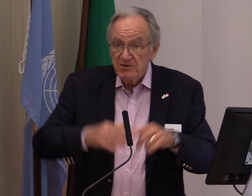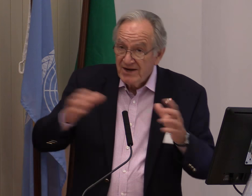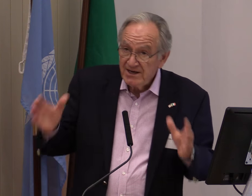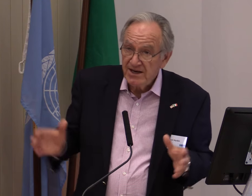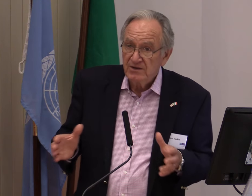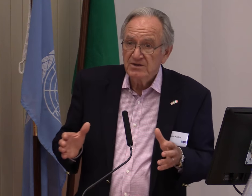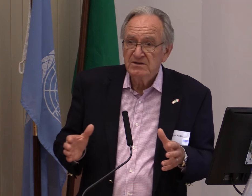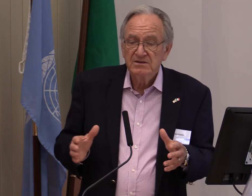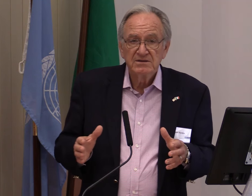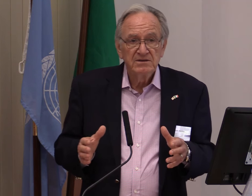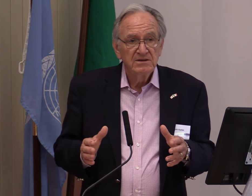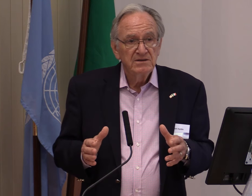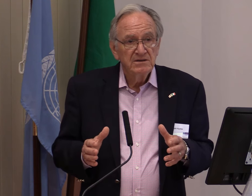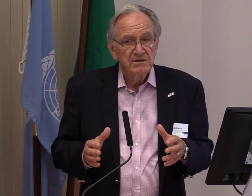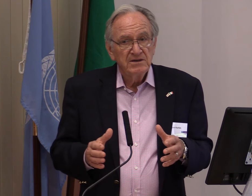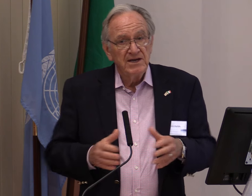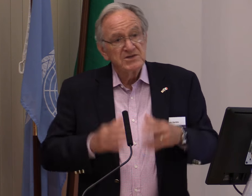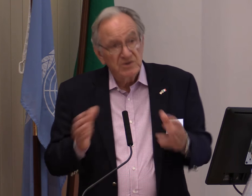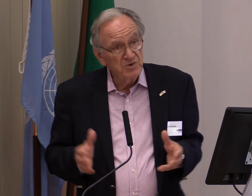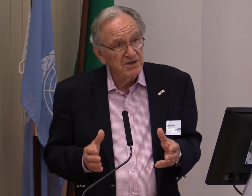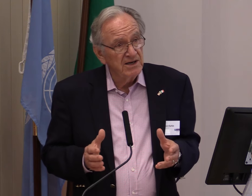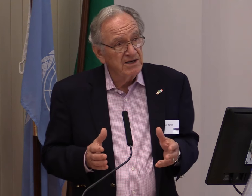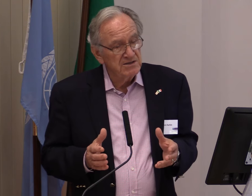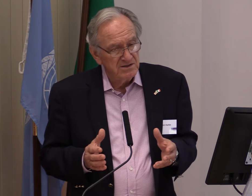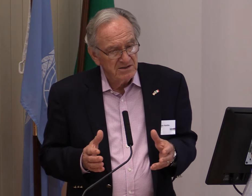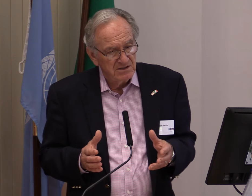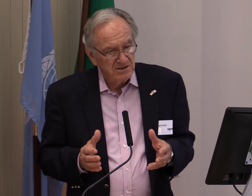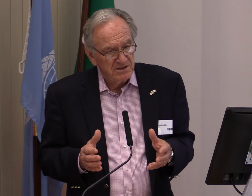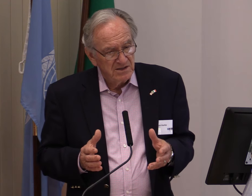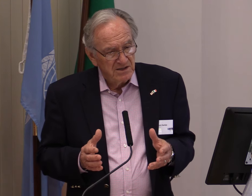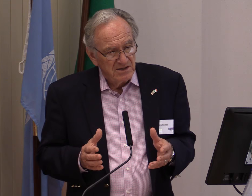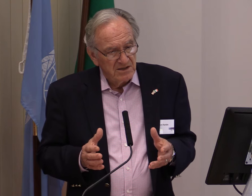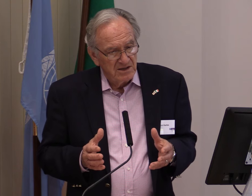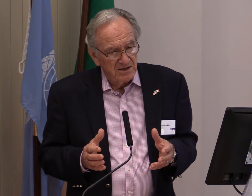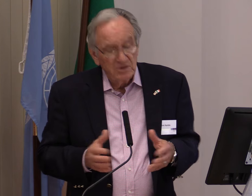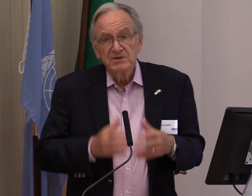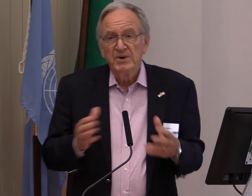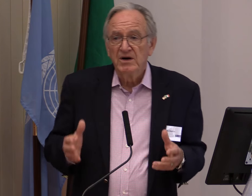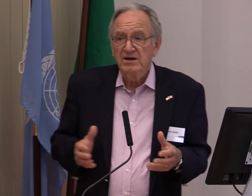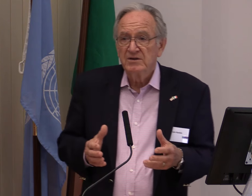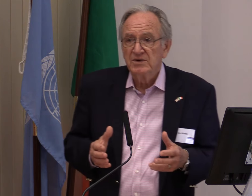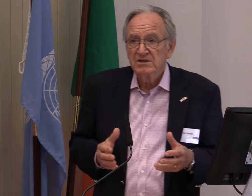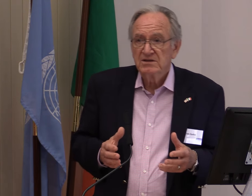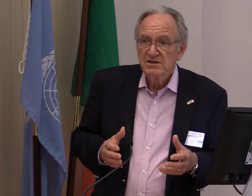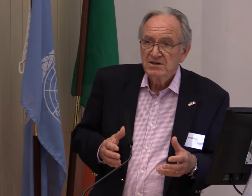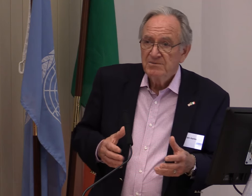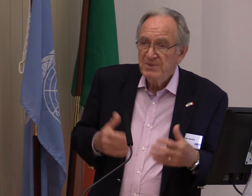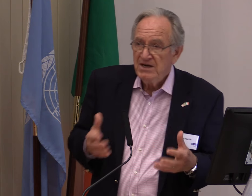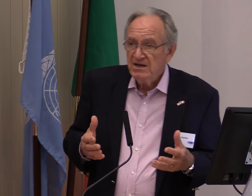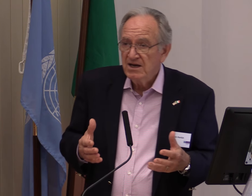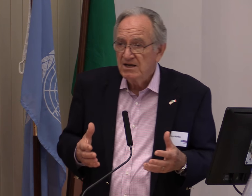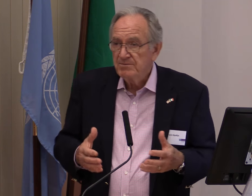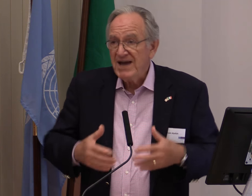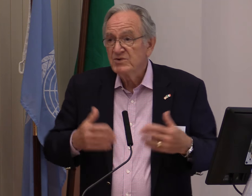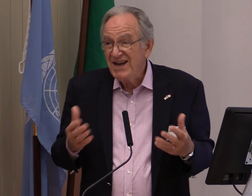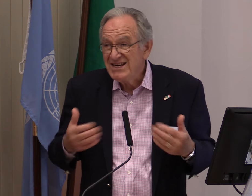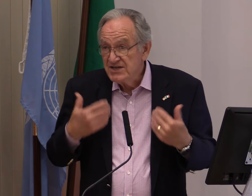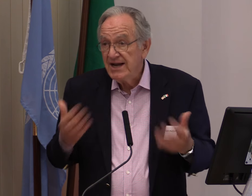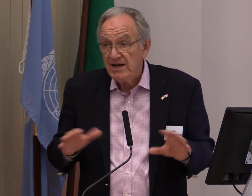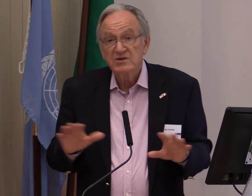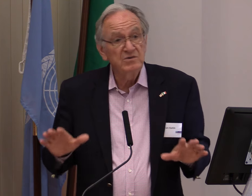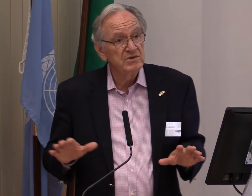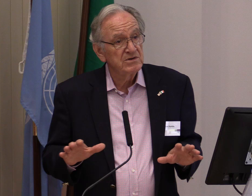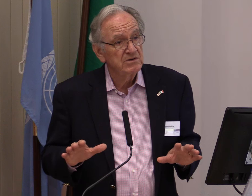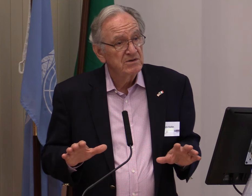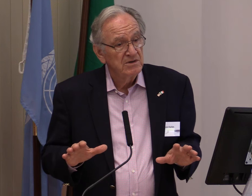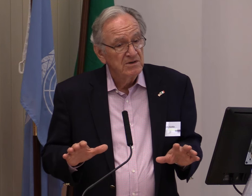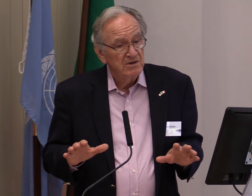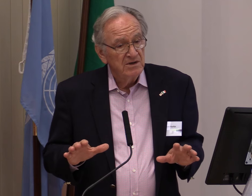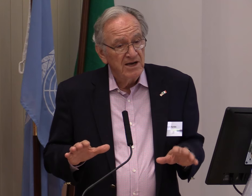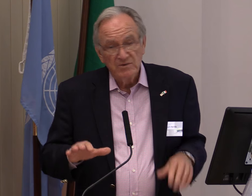segregated out, institutionalised, looked upon with pity and patronising attitudes,